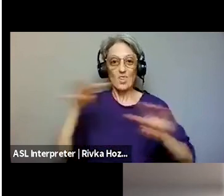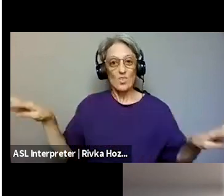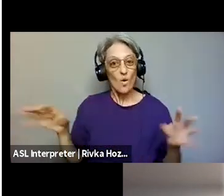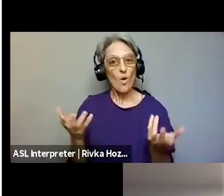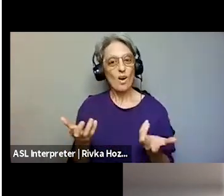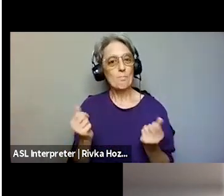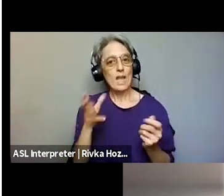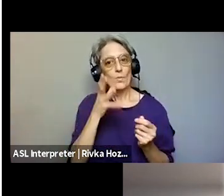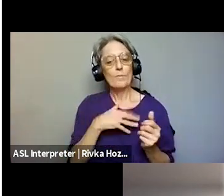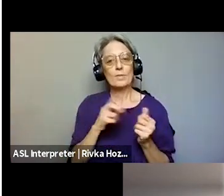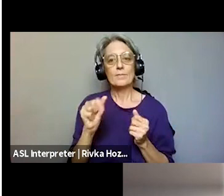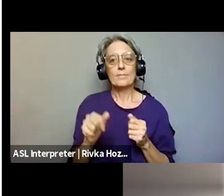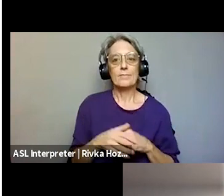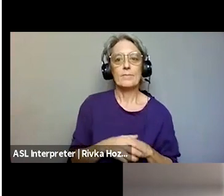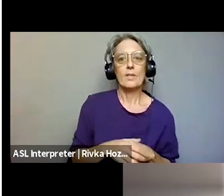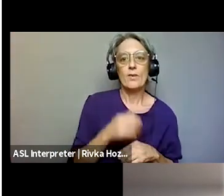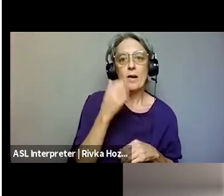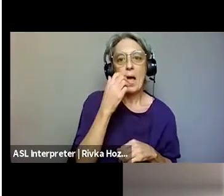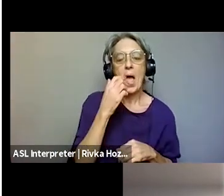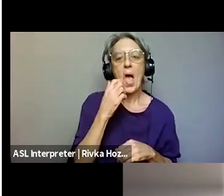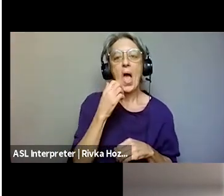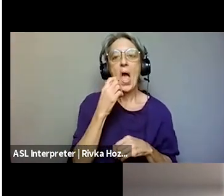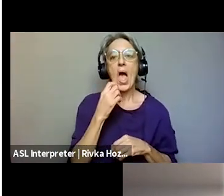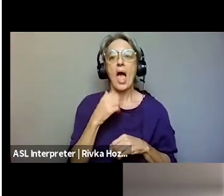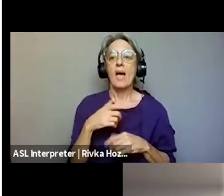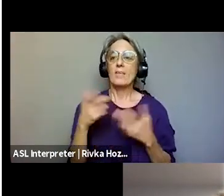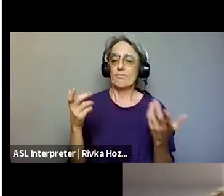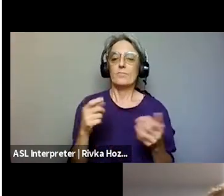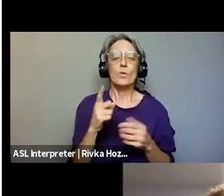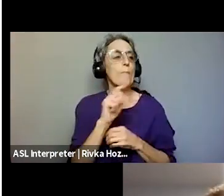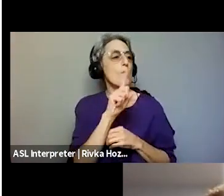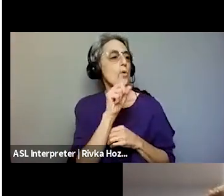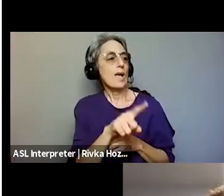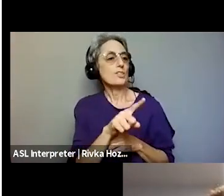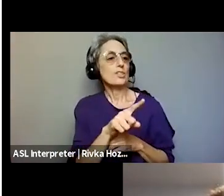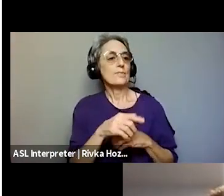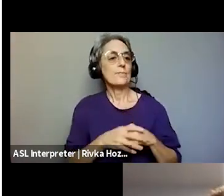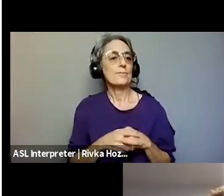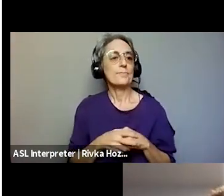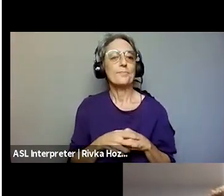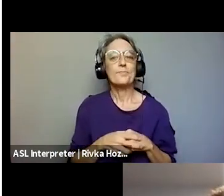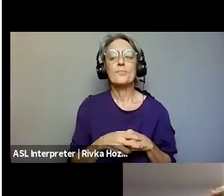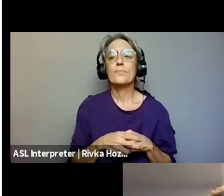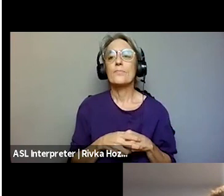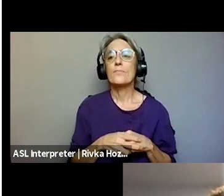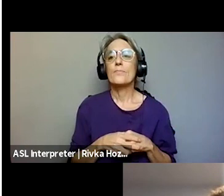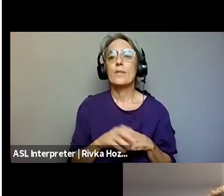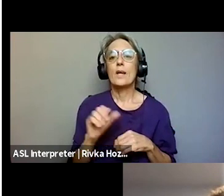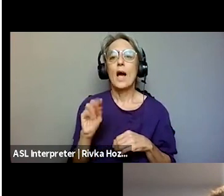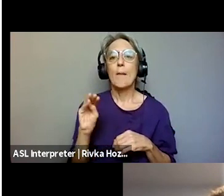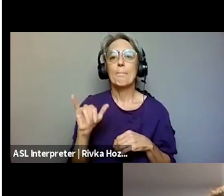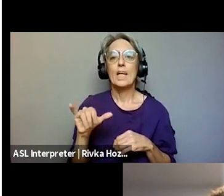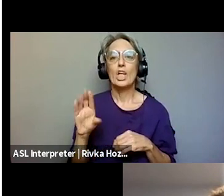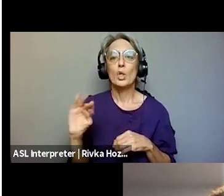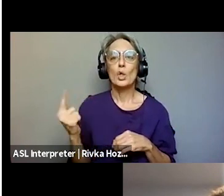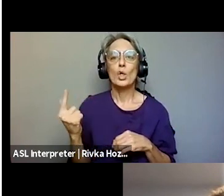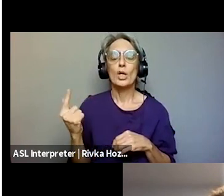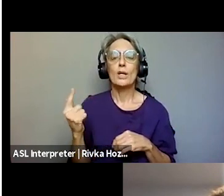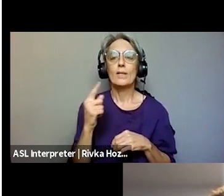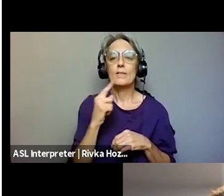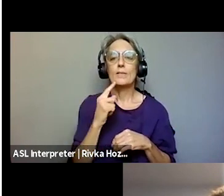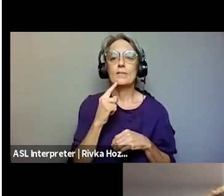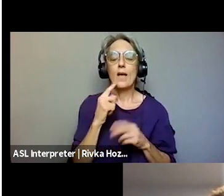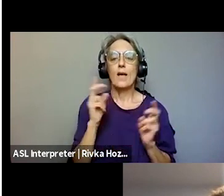disabilities. One more question we have Ami Young says “It was somewhat touched